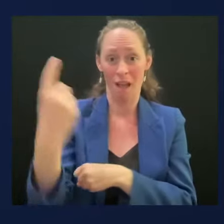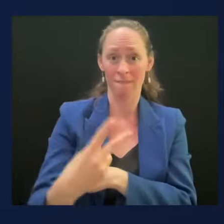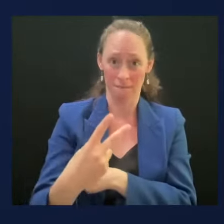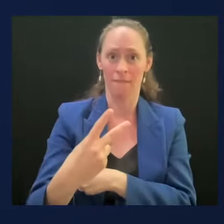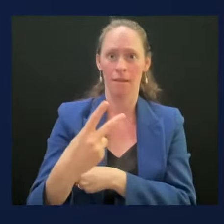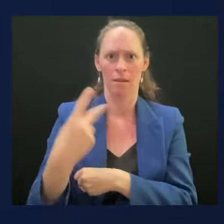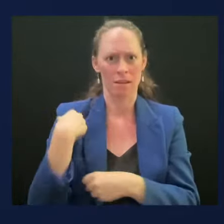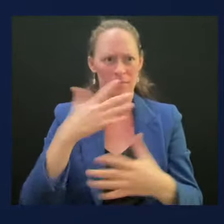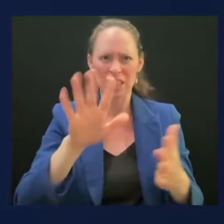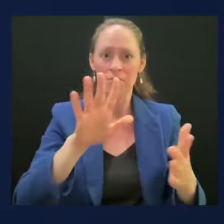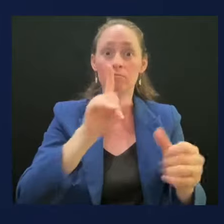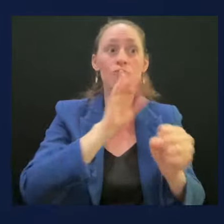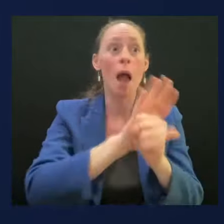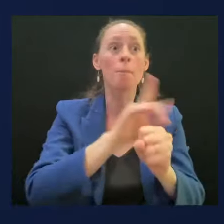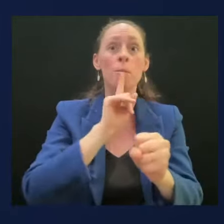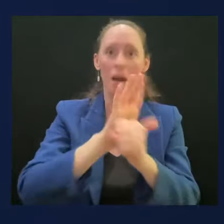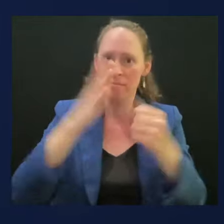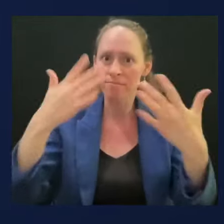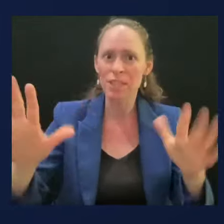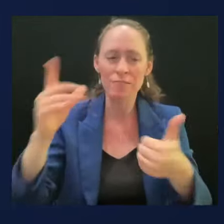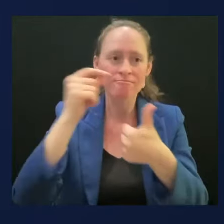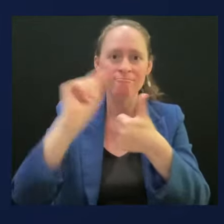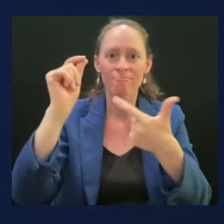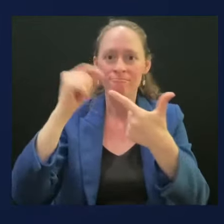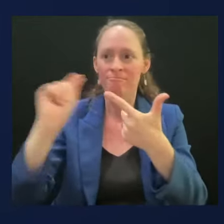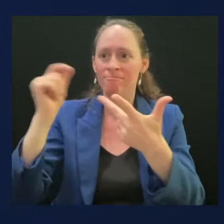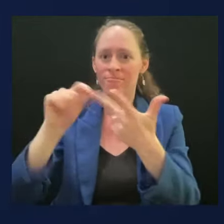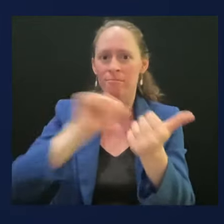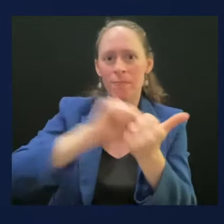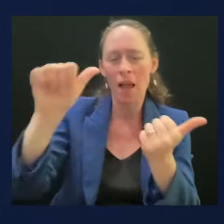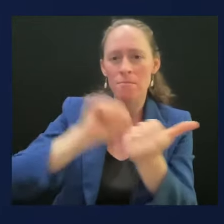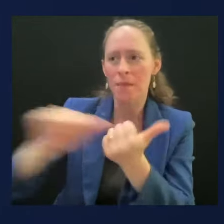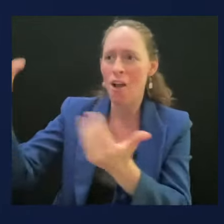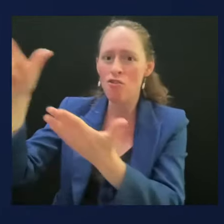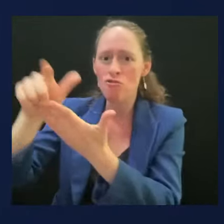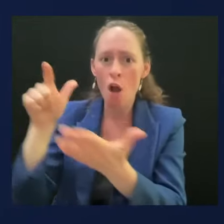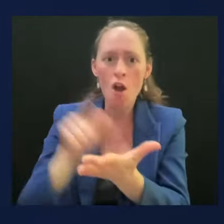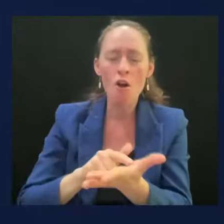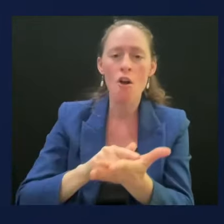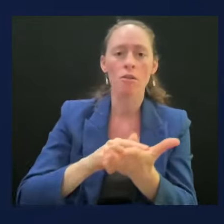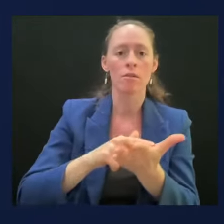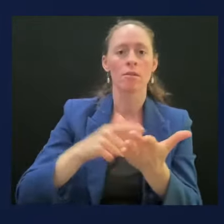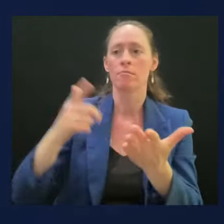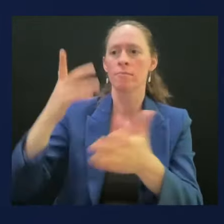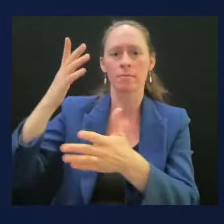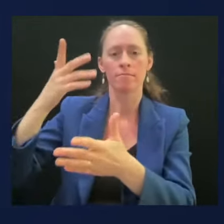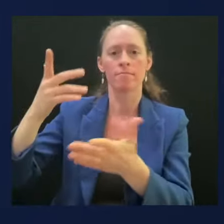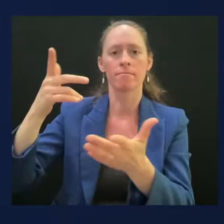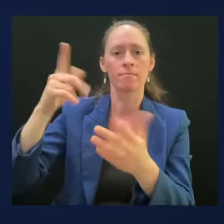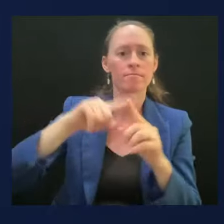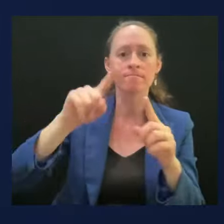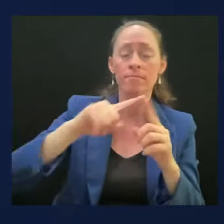their families, caregivers, and survivors. That includes the PACT Act, the most significant law in our nation's history,